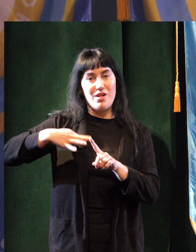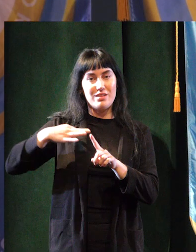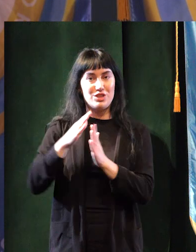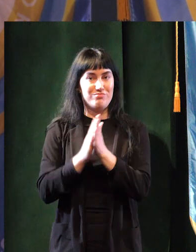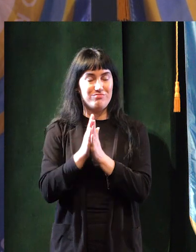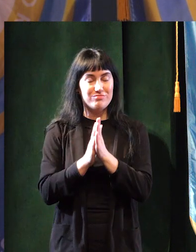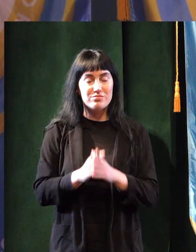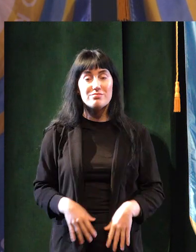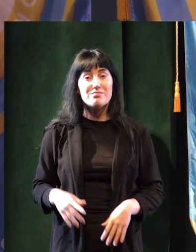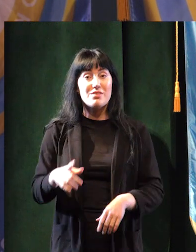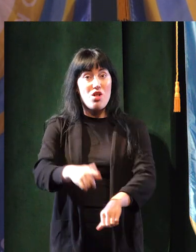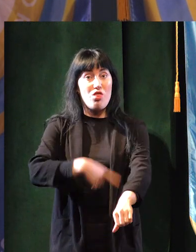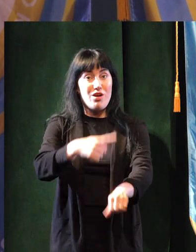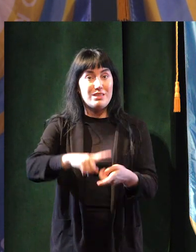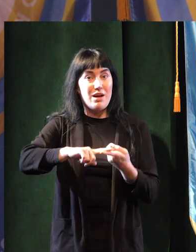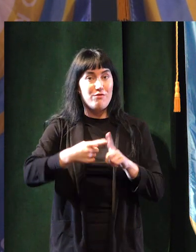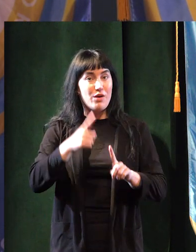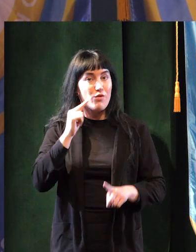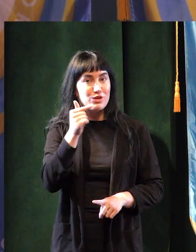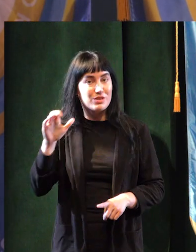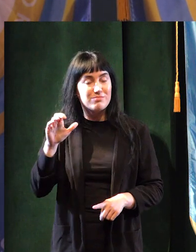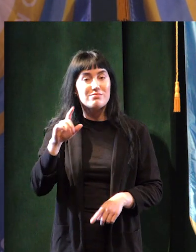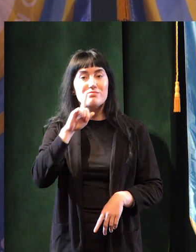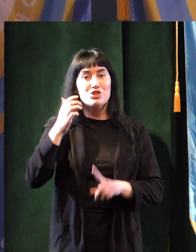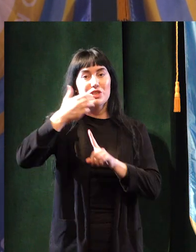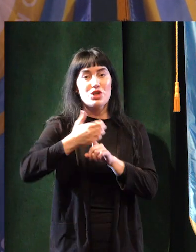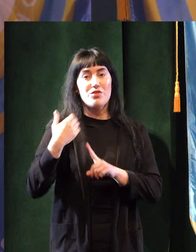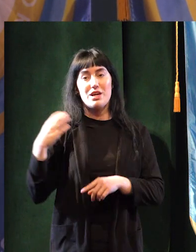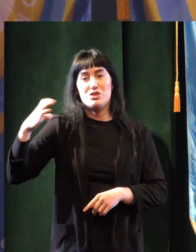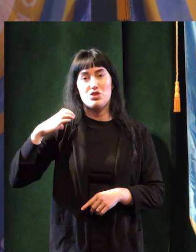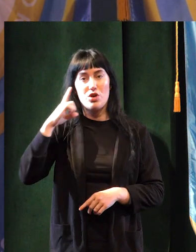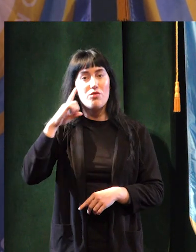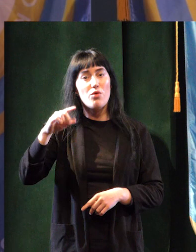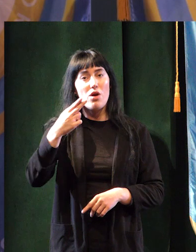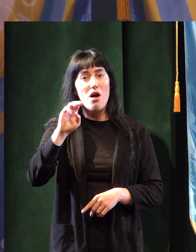many other volunteer initiatives as a longtime friend of GCC she served as the